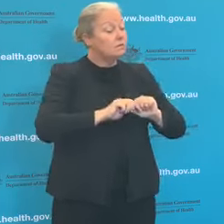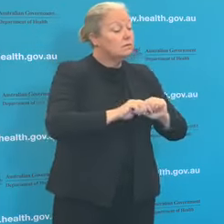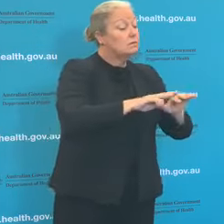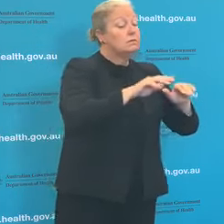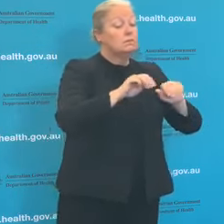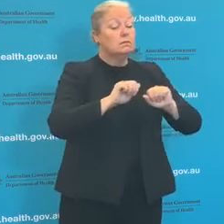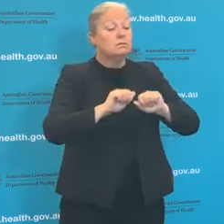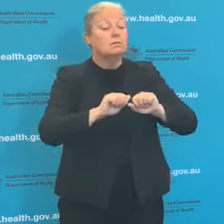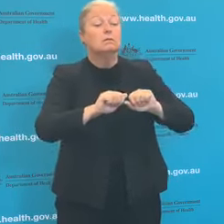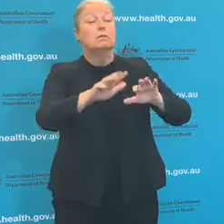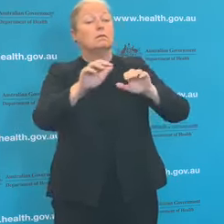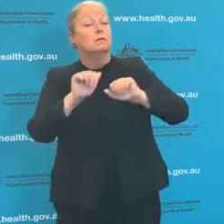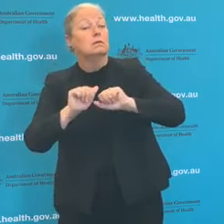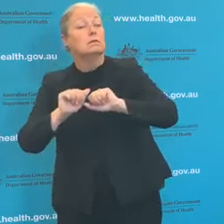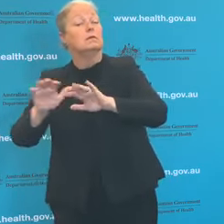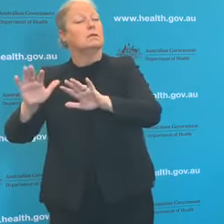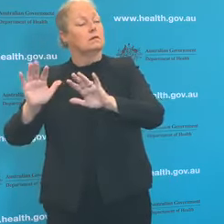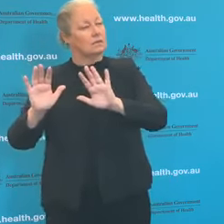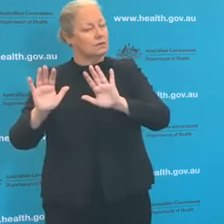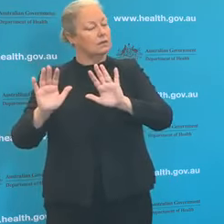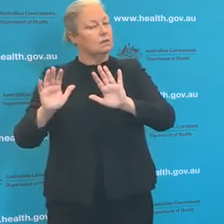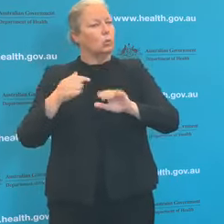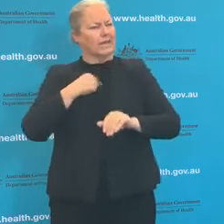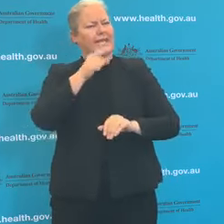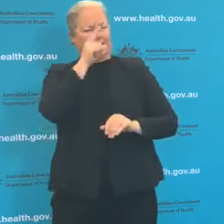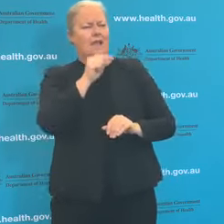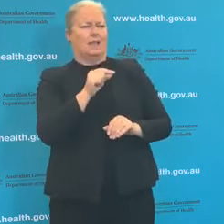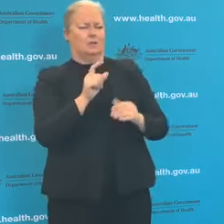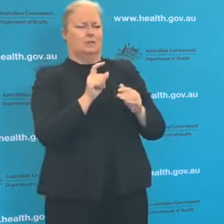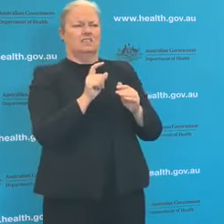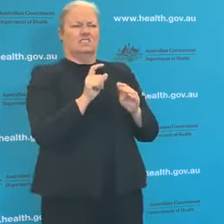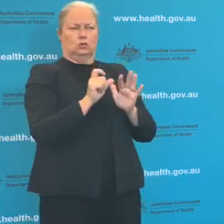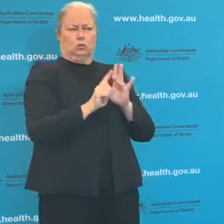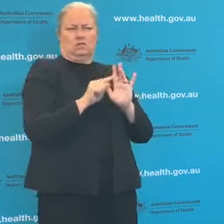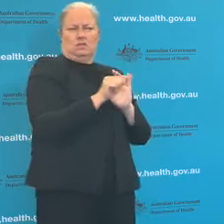good public health response capability. Just exactly what Victoria has done in